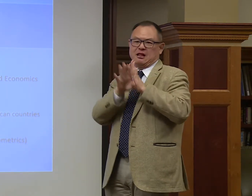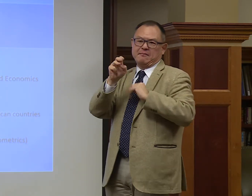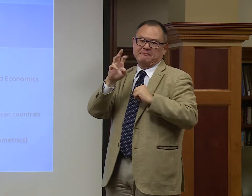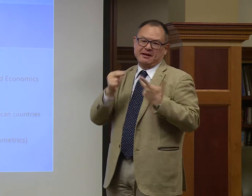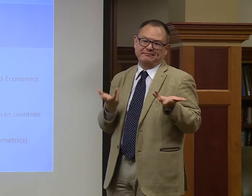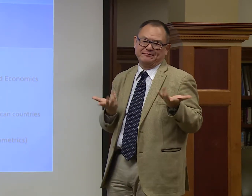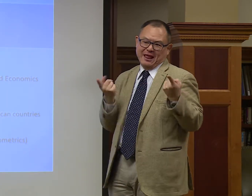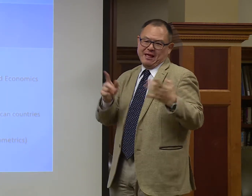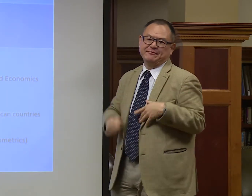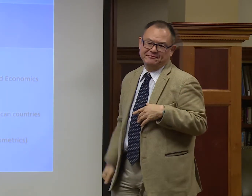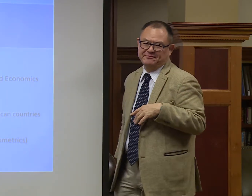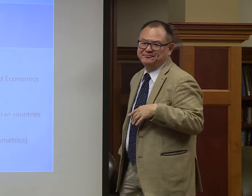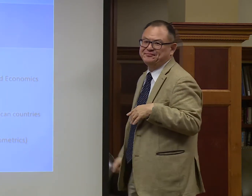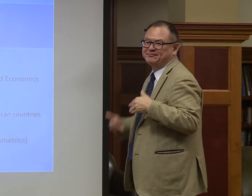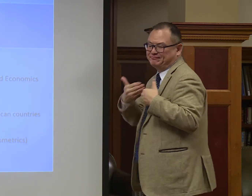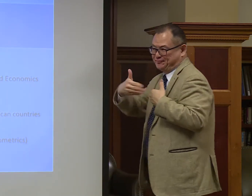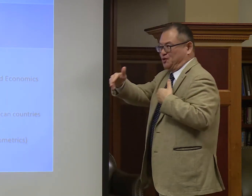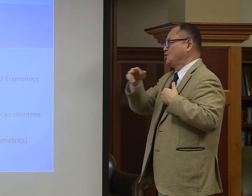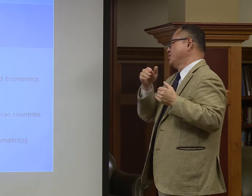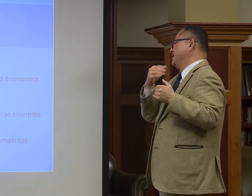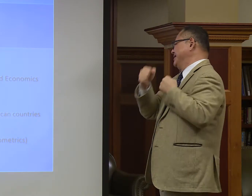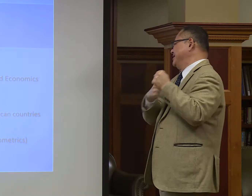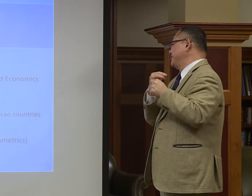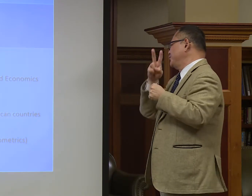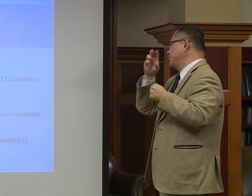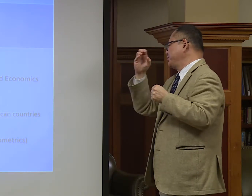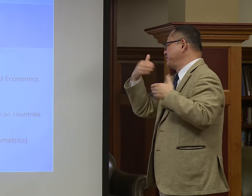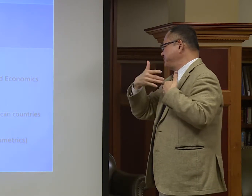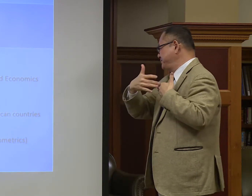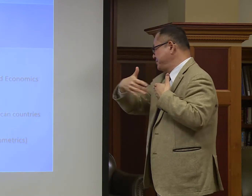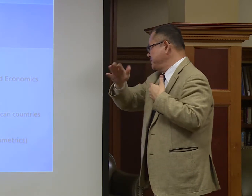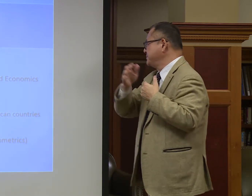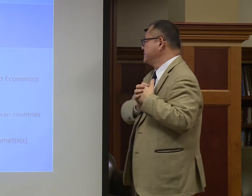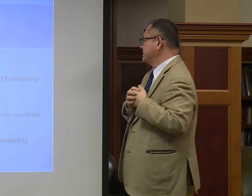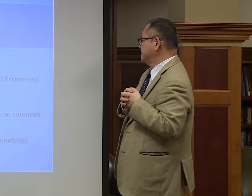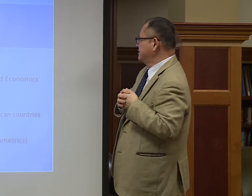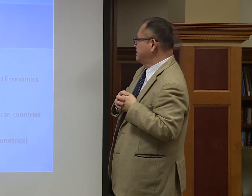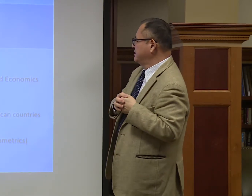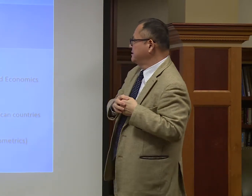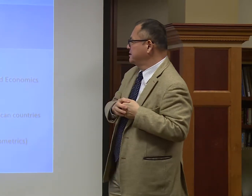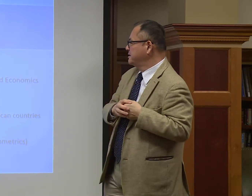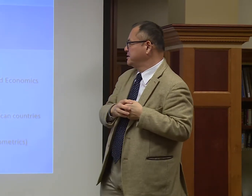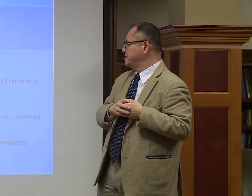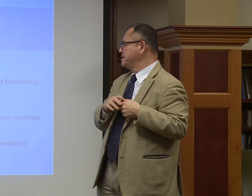of those with disabilities and developing economies and merged my two interests.